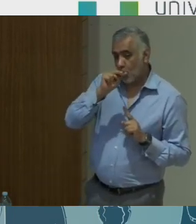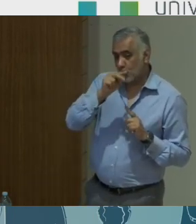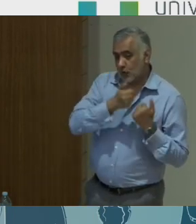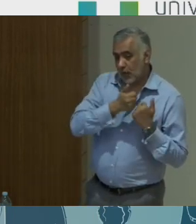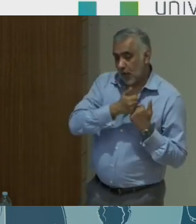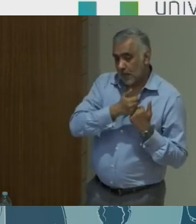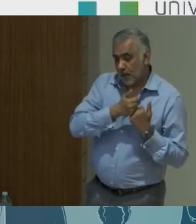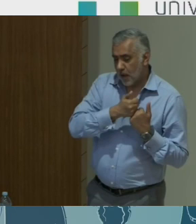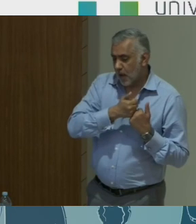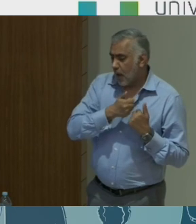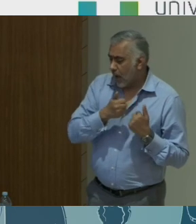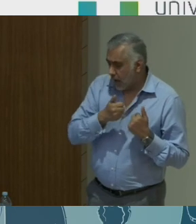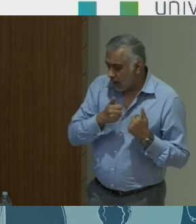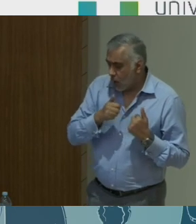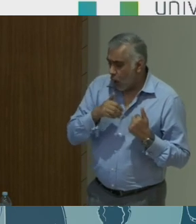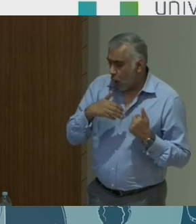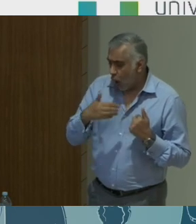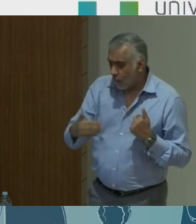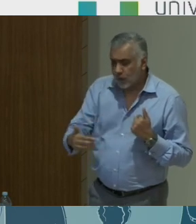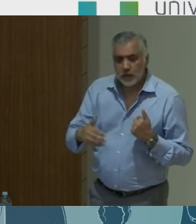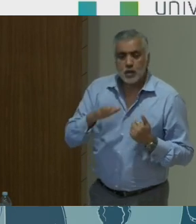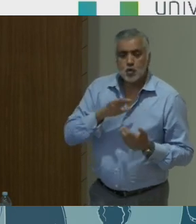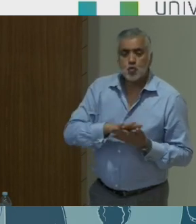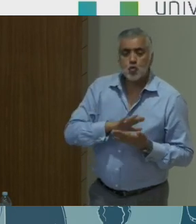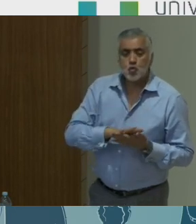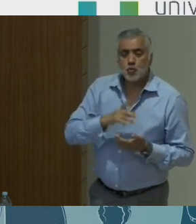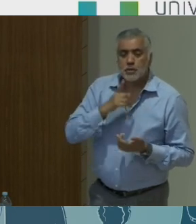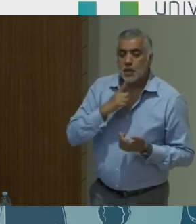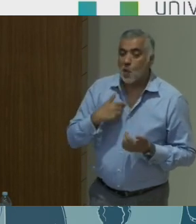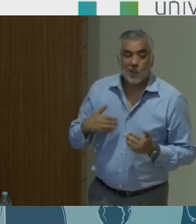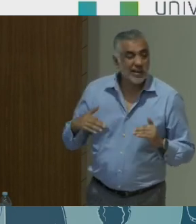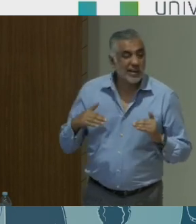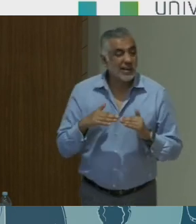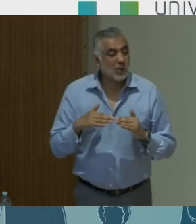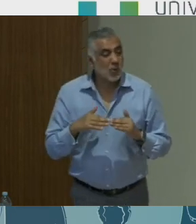And often in schools we say we need equal support for every child.